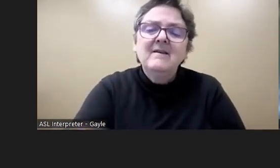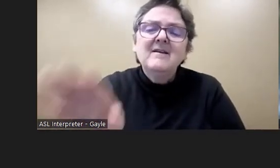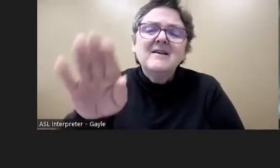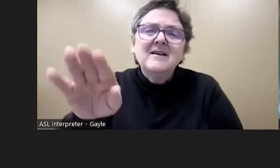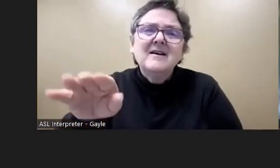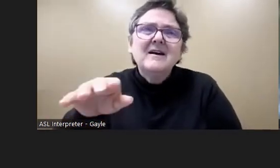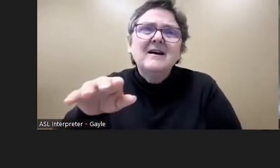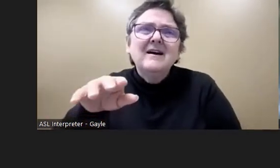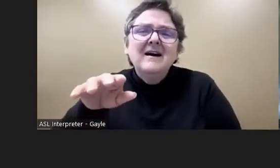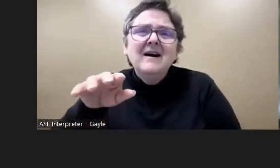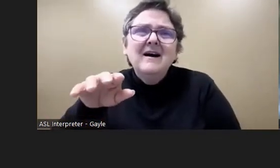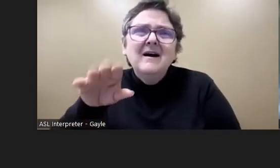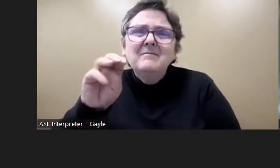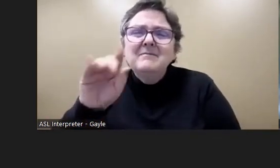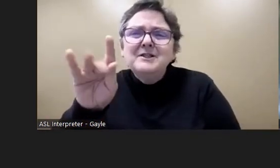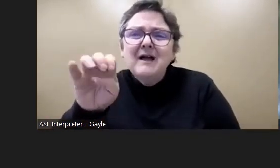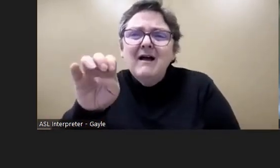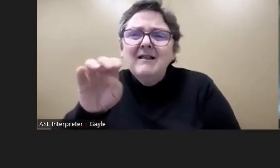Are you able to get closer to your microphone?